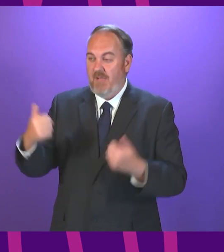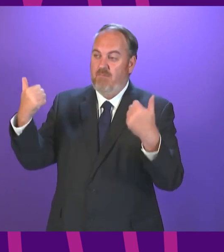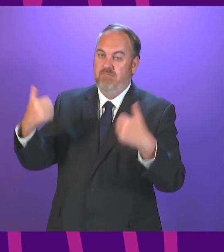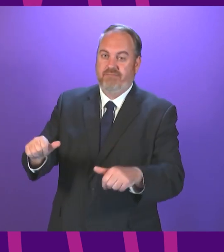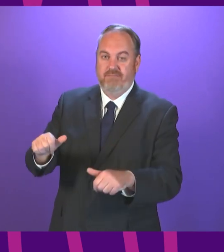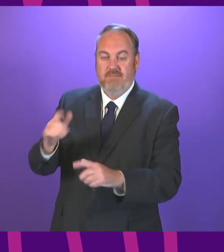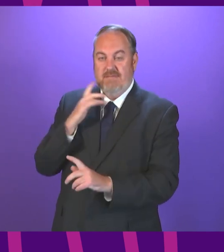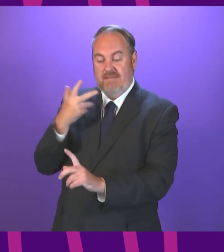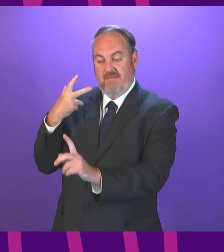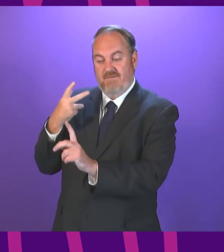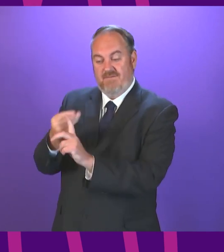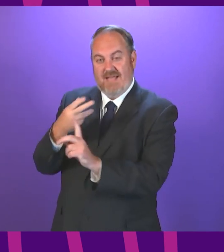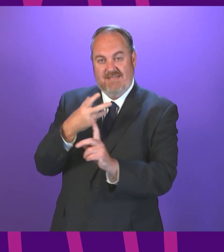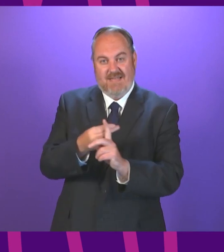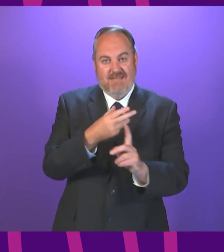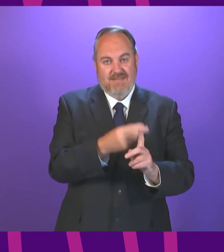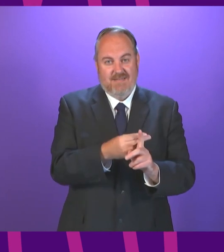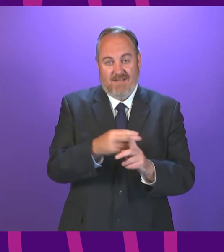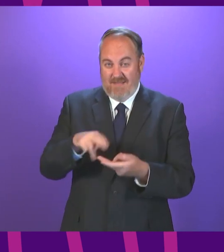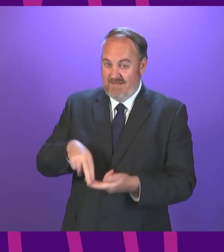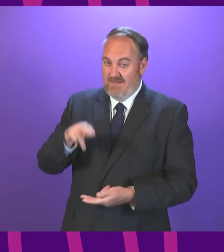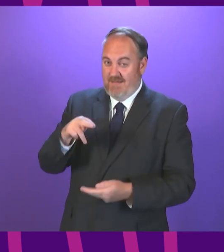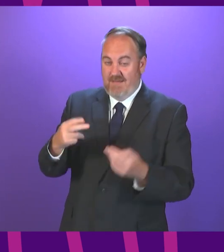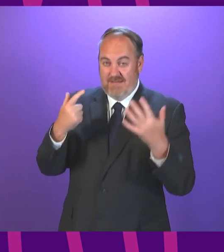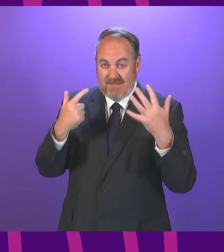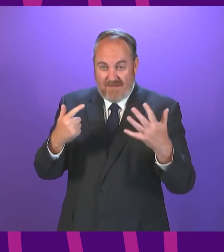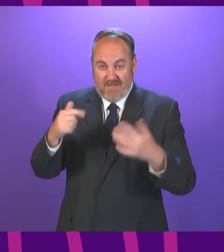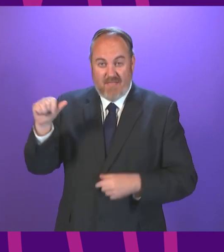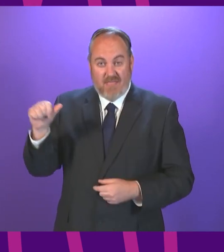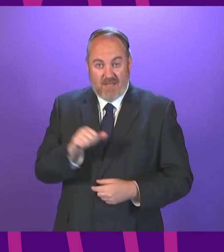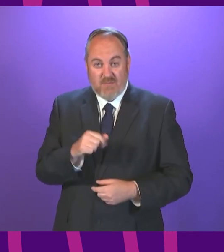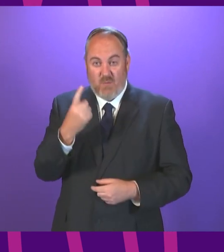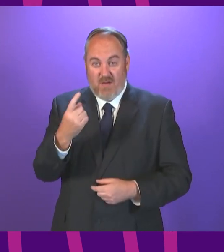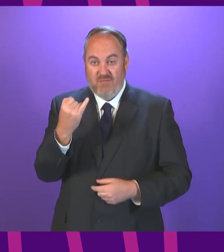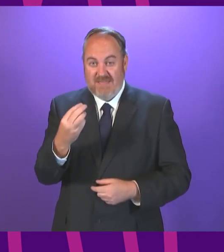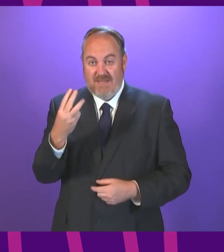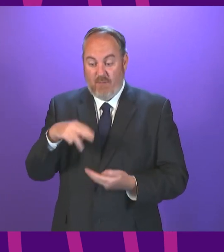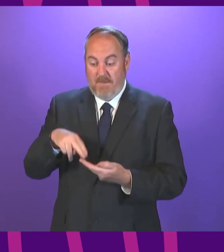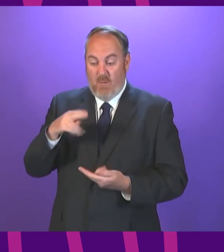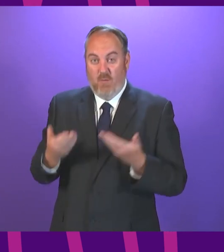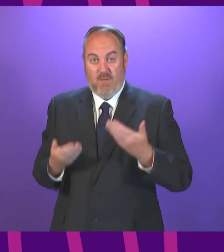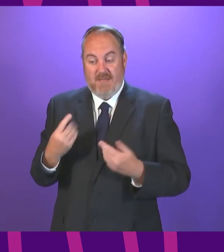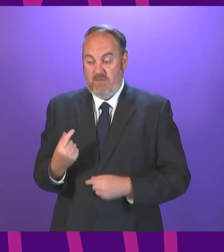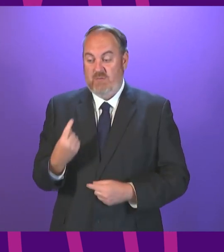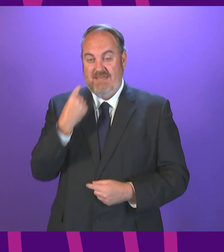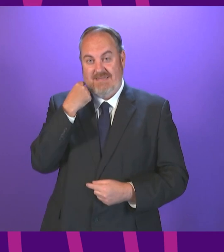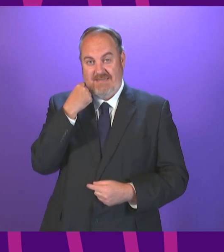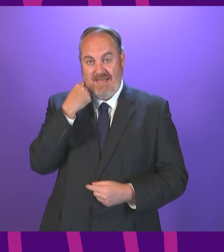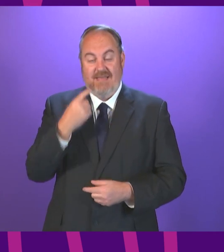of the vaccine is 3,941,571, which is an increase of 7,163 since yesterday, and 10,286 people got